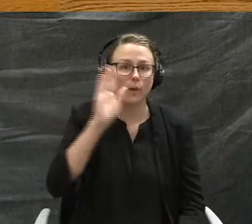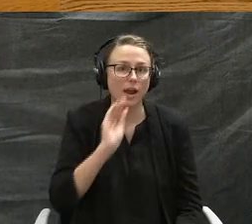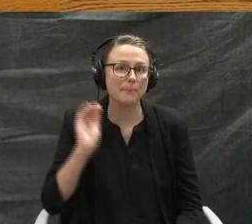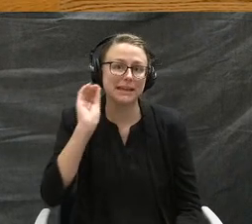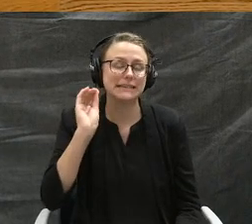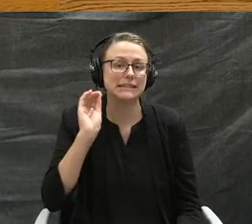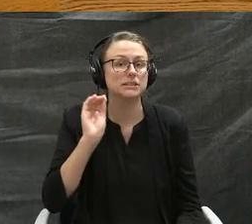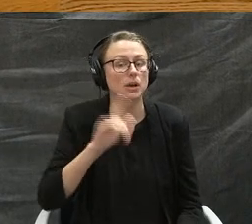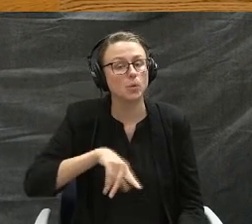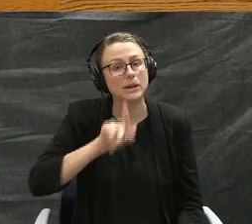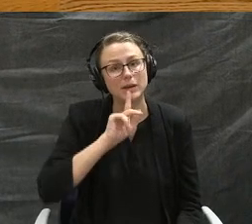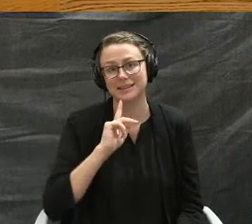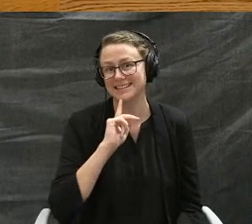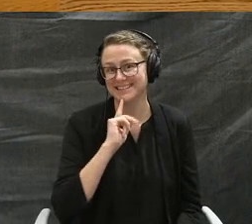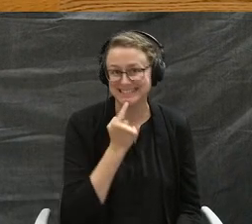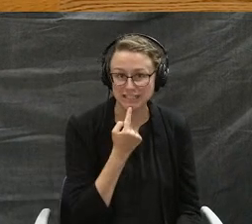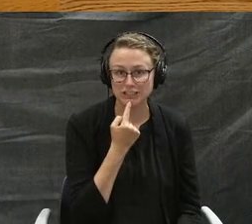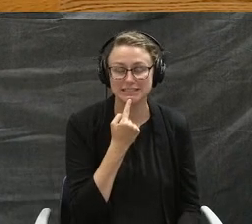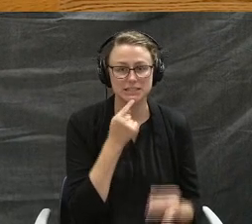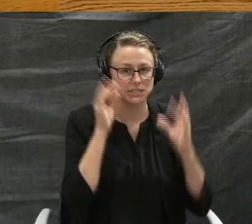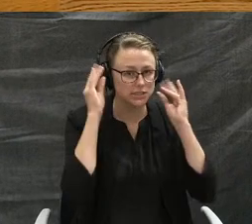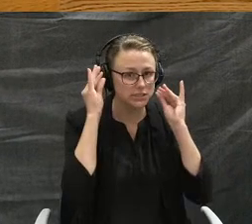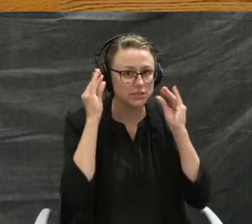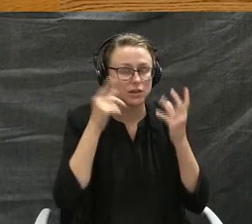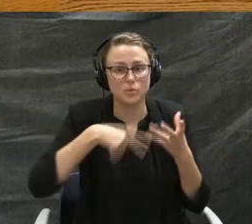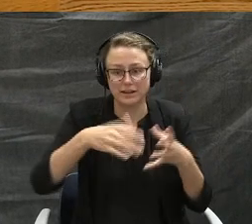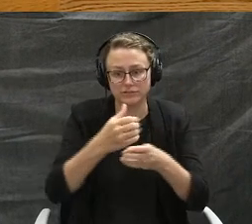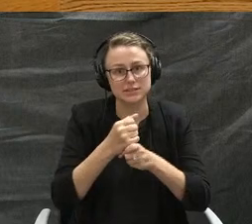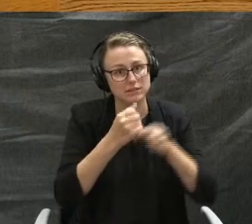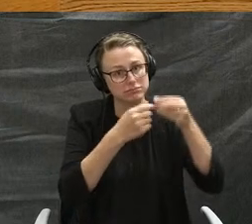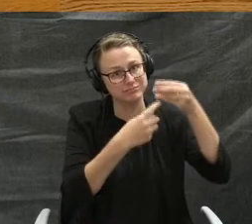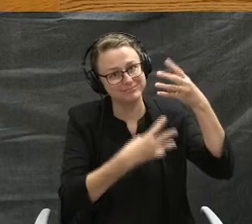We've received, of course a lot of comments over the last.